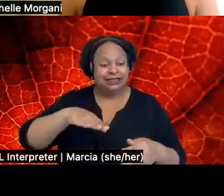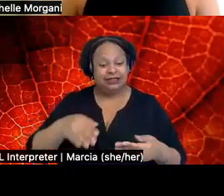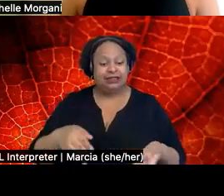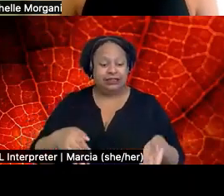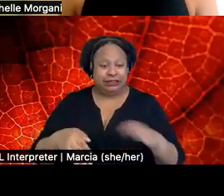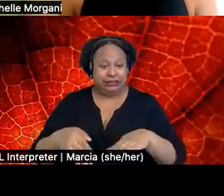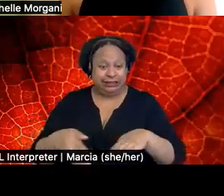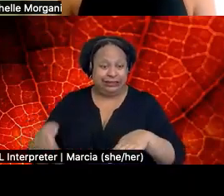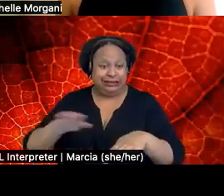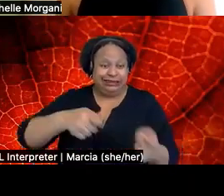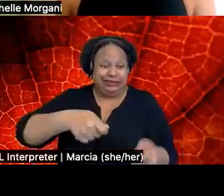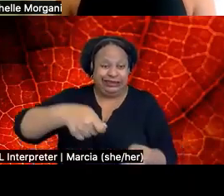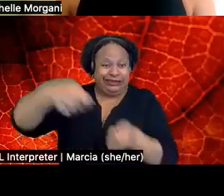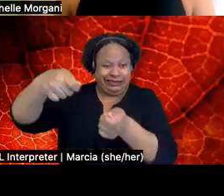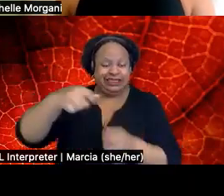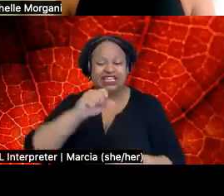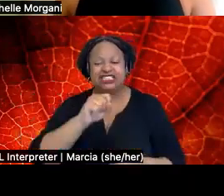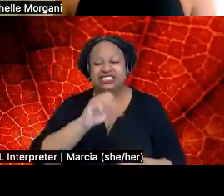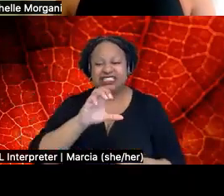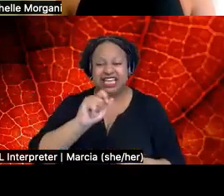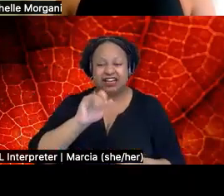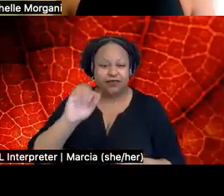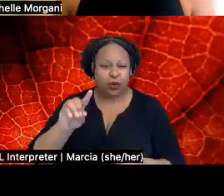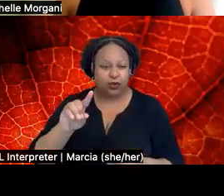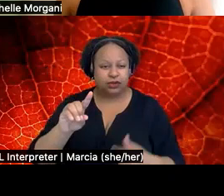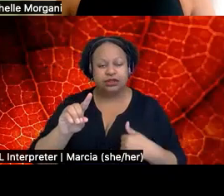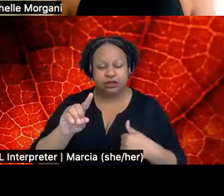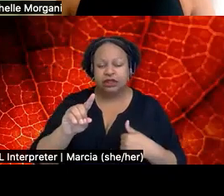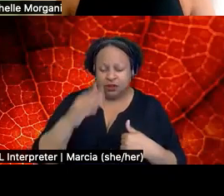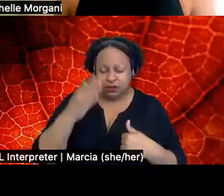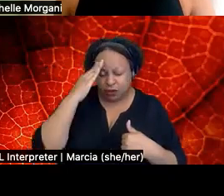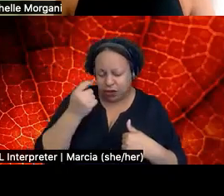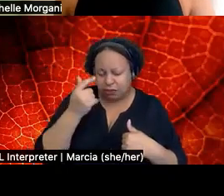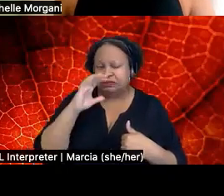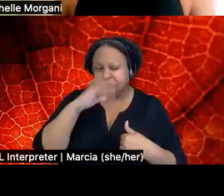for the adaptive technologist to be talking about templates.